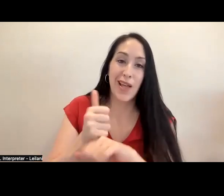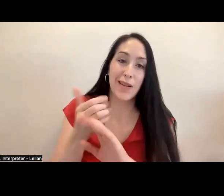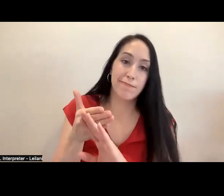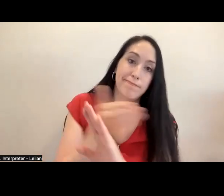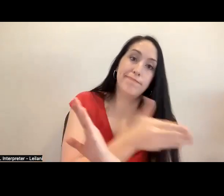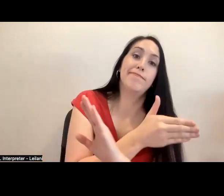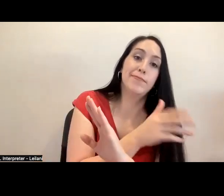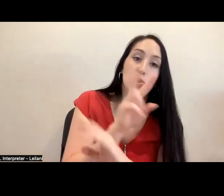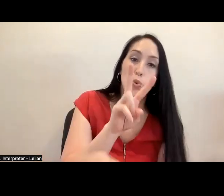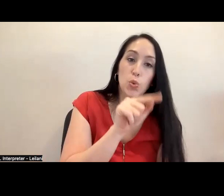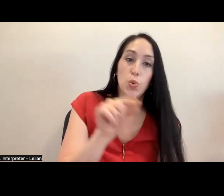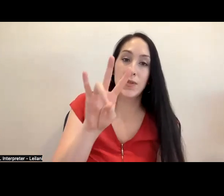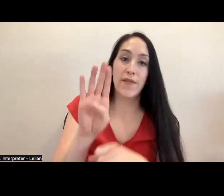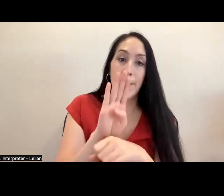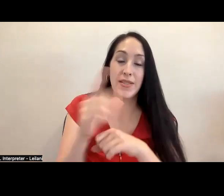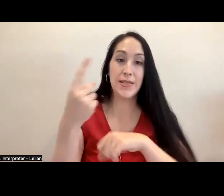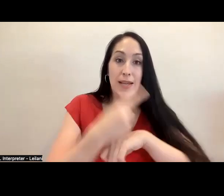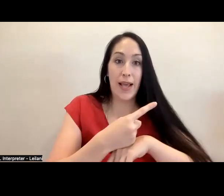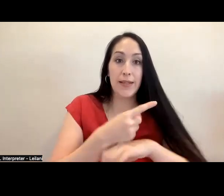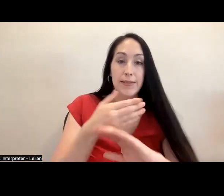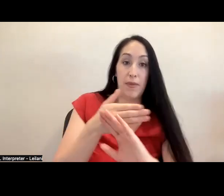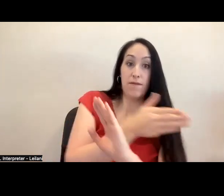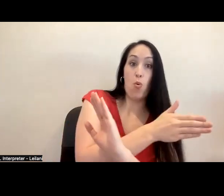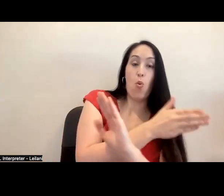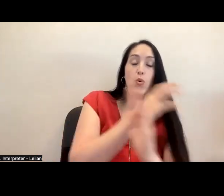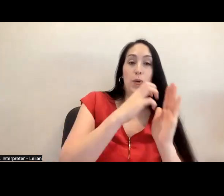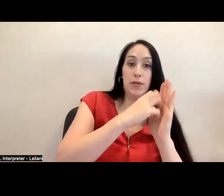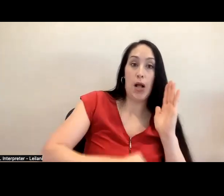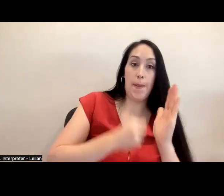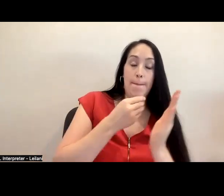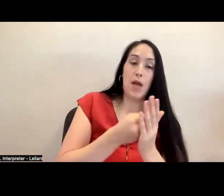11:58:34 So, for example, setting it up today or actually yesterday, probably would been